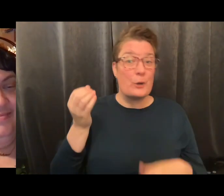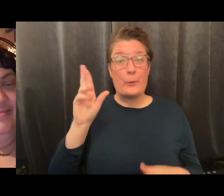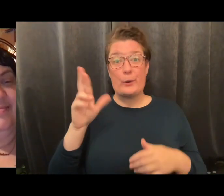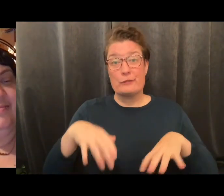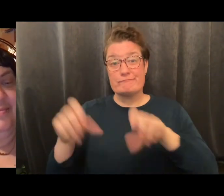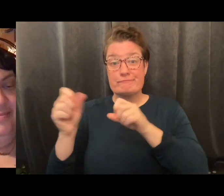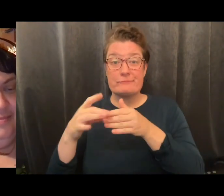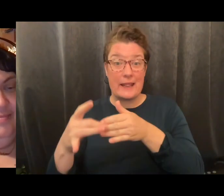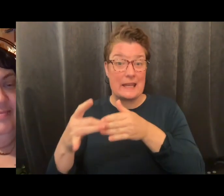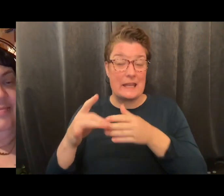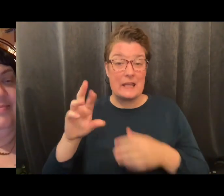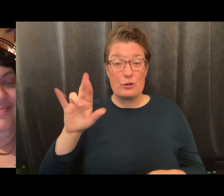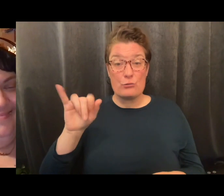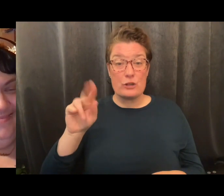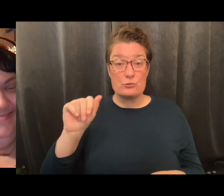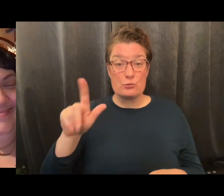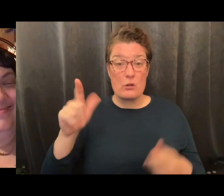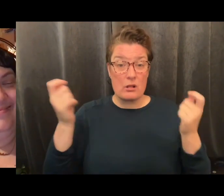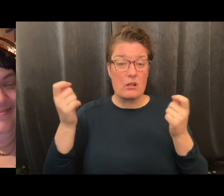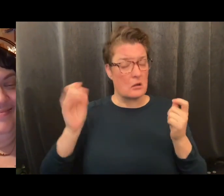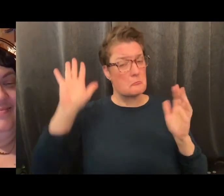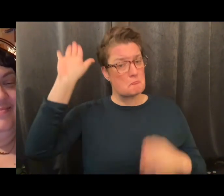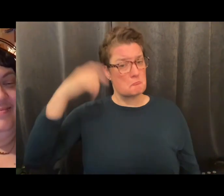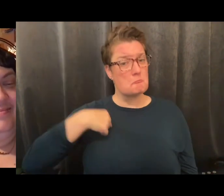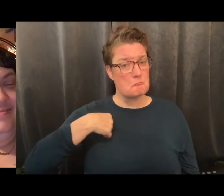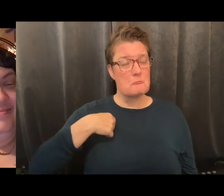And so I started leading rituals that I didn't even know.